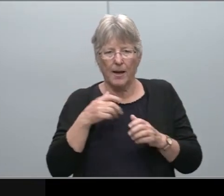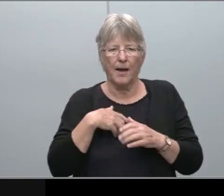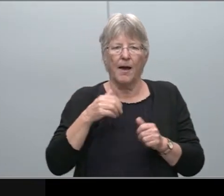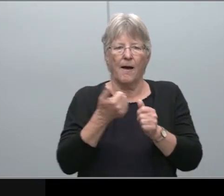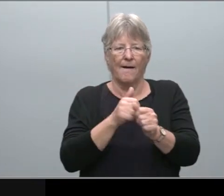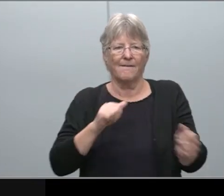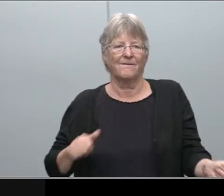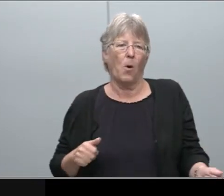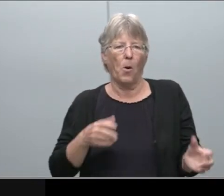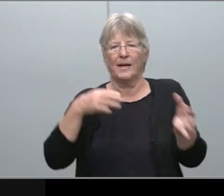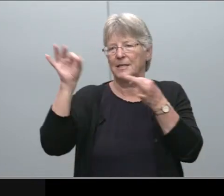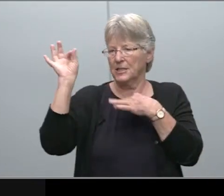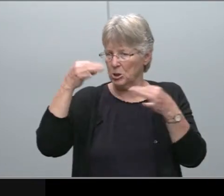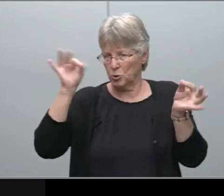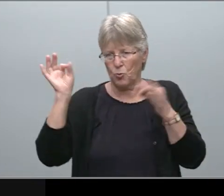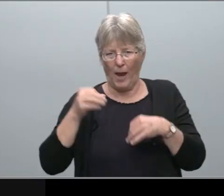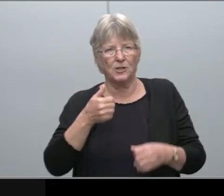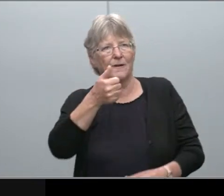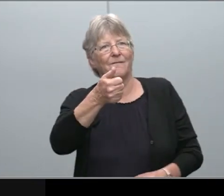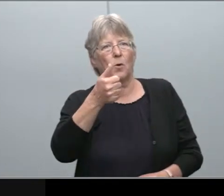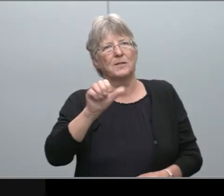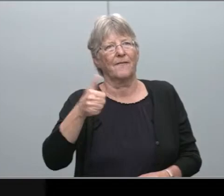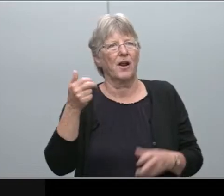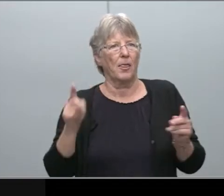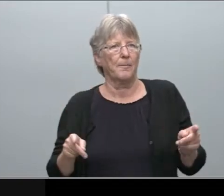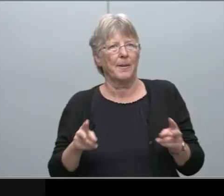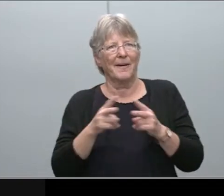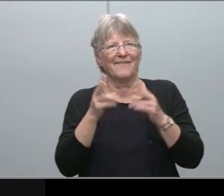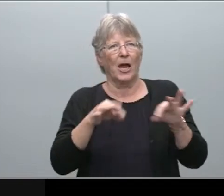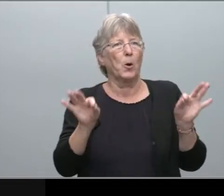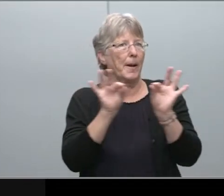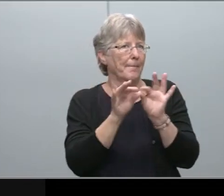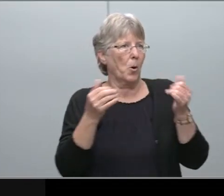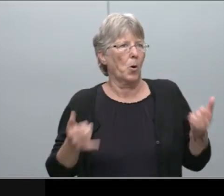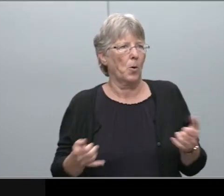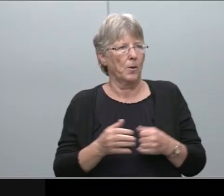will be around what practices would be most effective in addressing academic support,